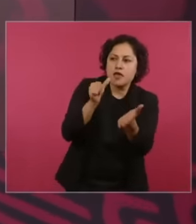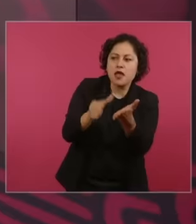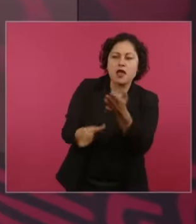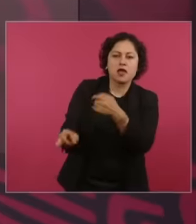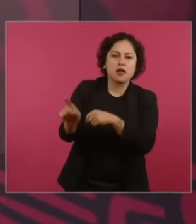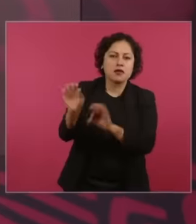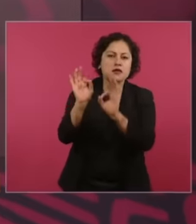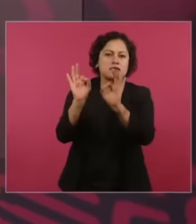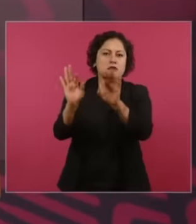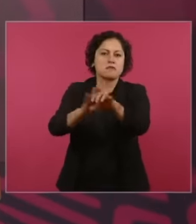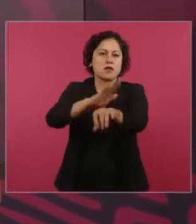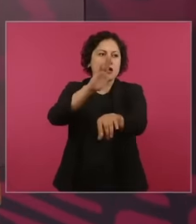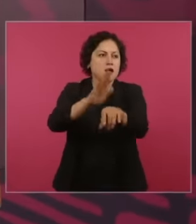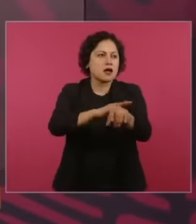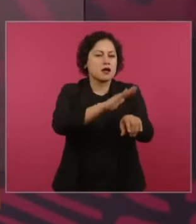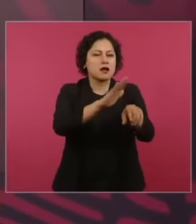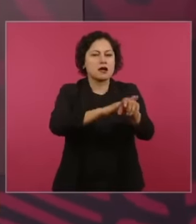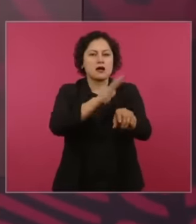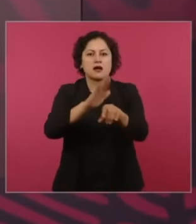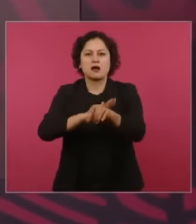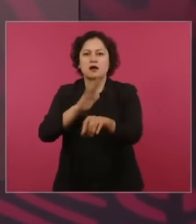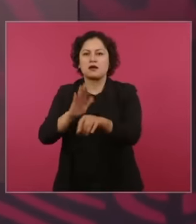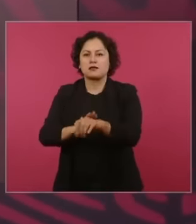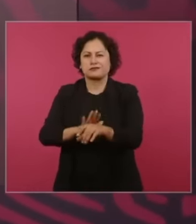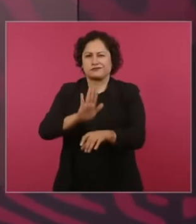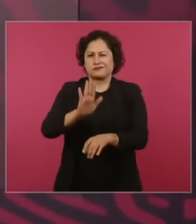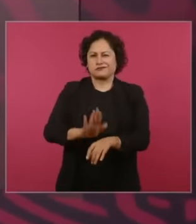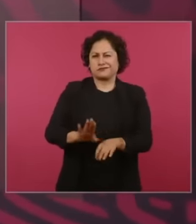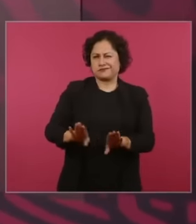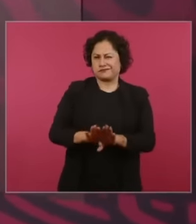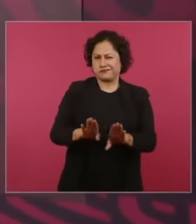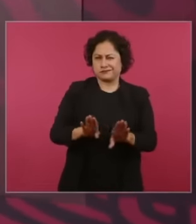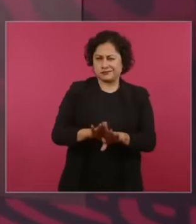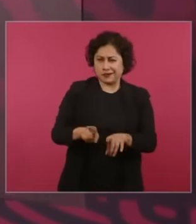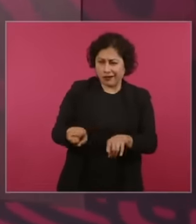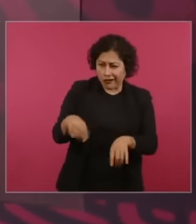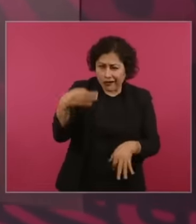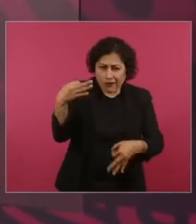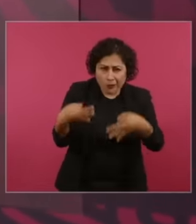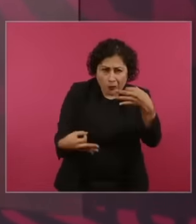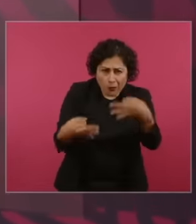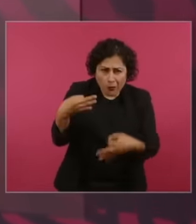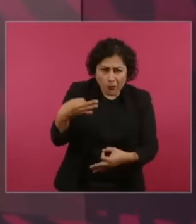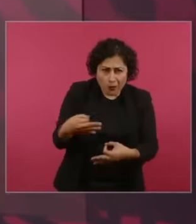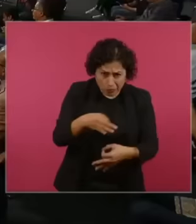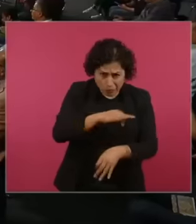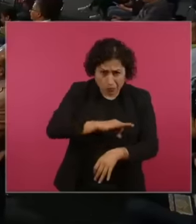they were the judges of the government of the world